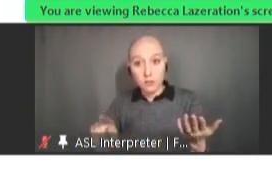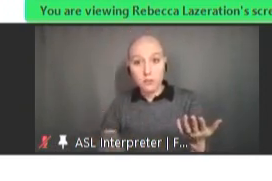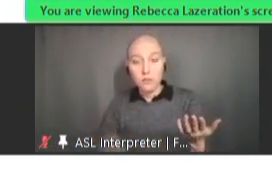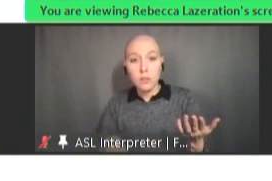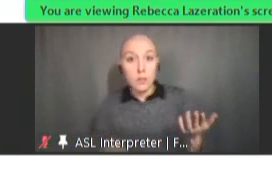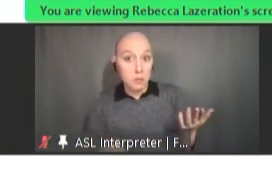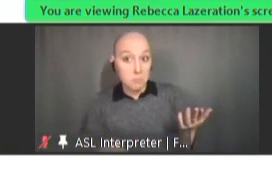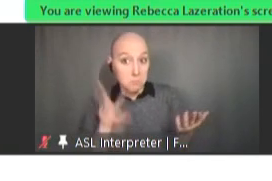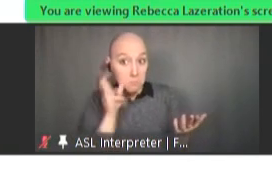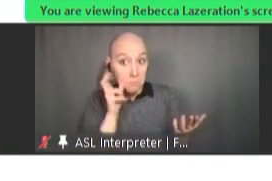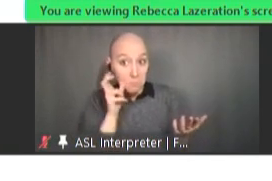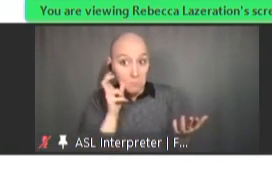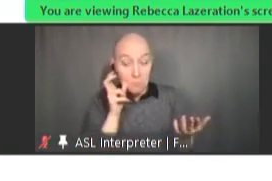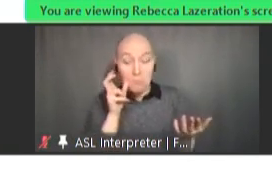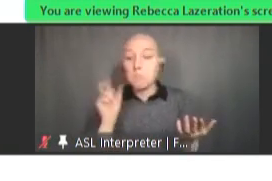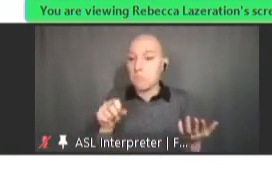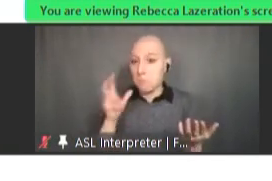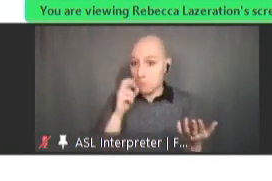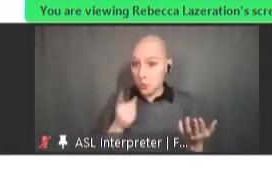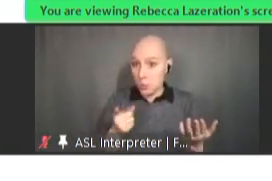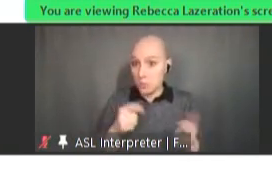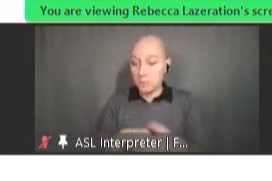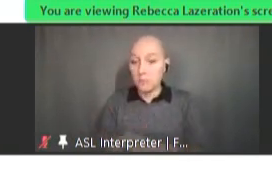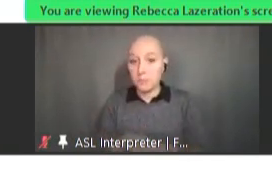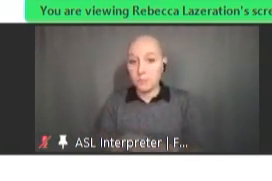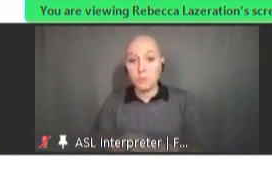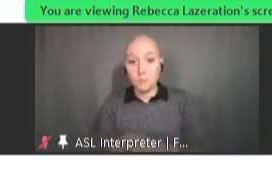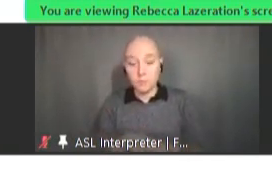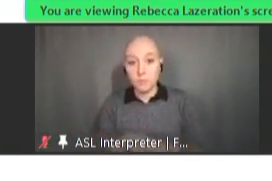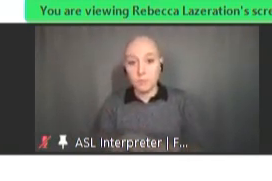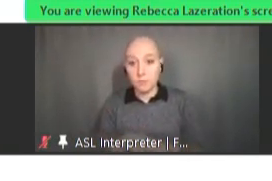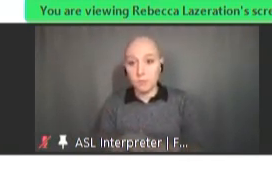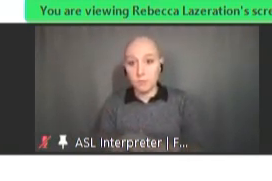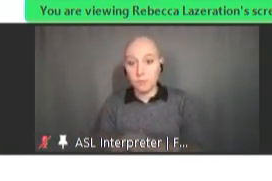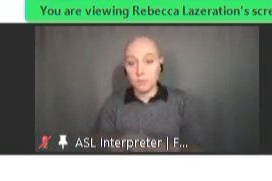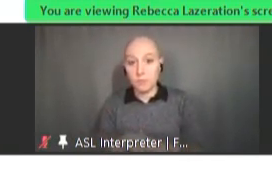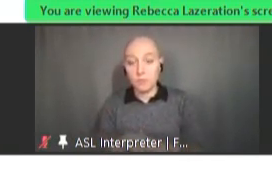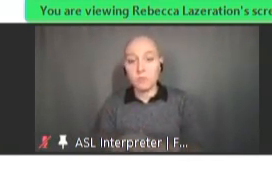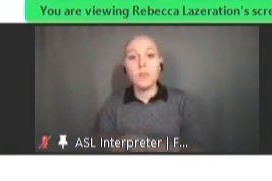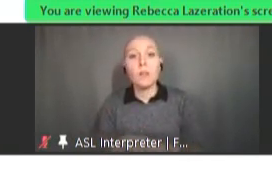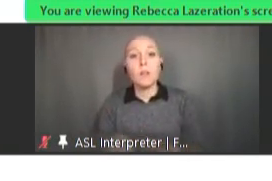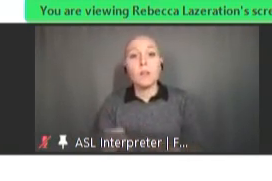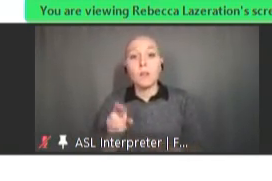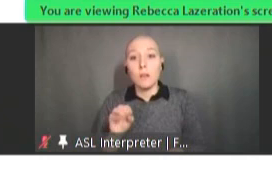Robert Schechter: Thank you to all the presenters and the work represented -- all